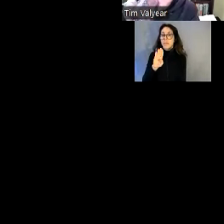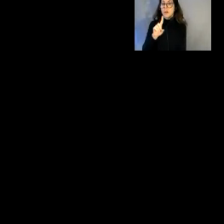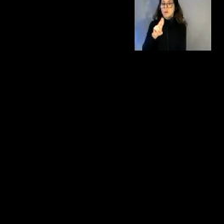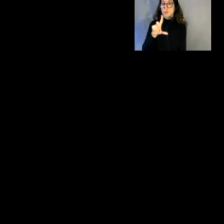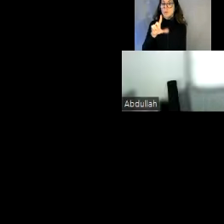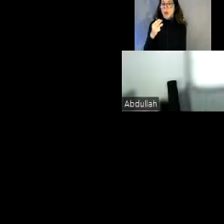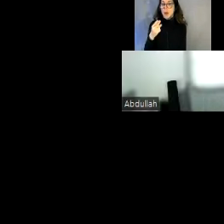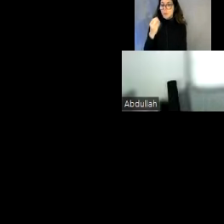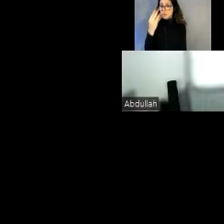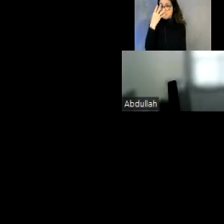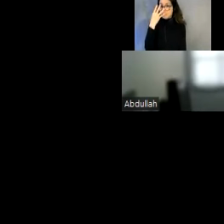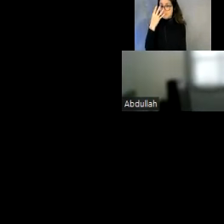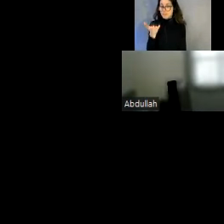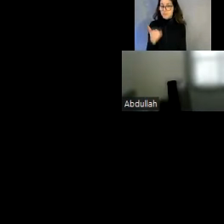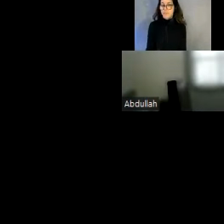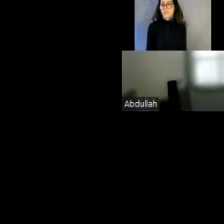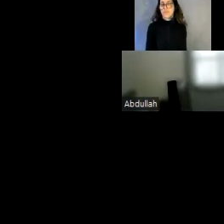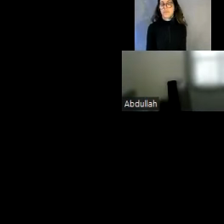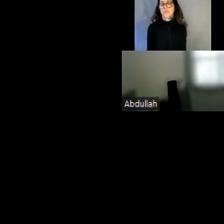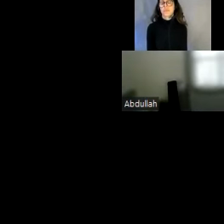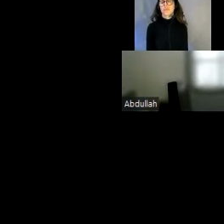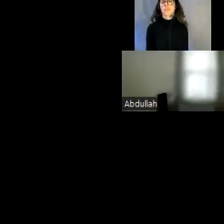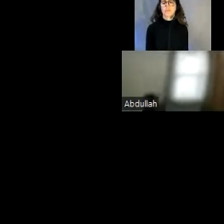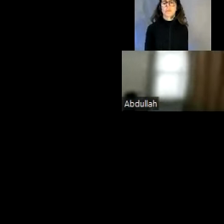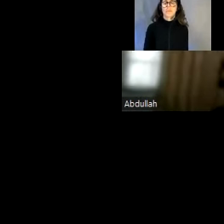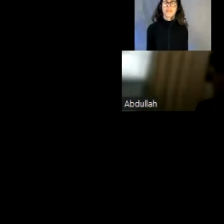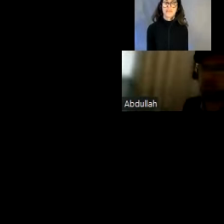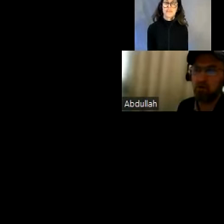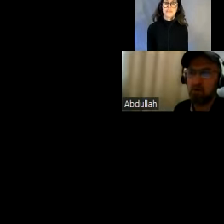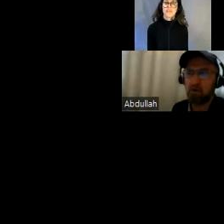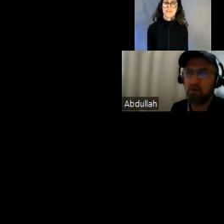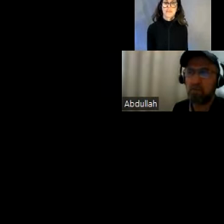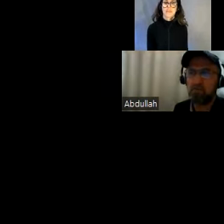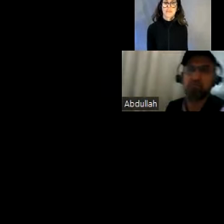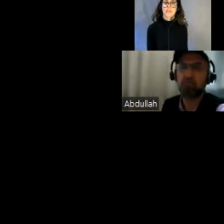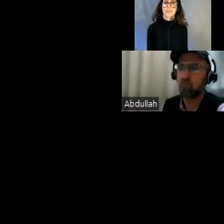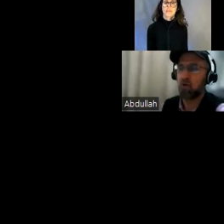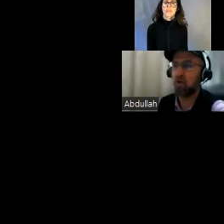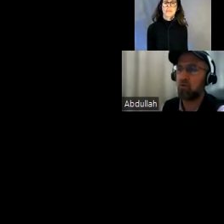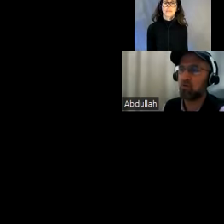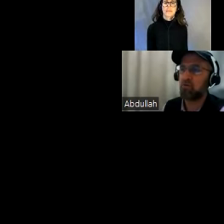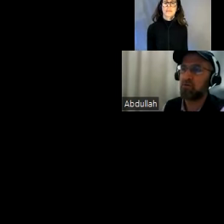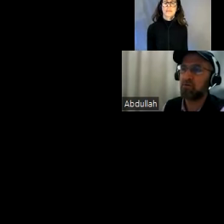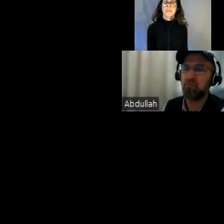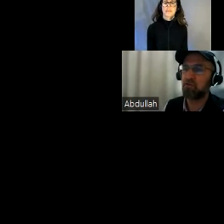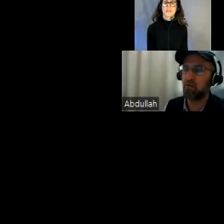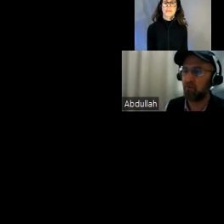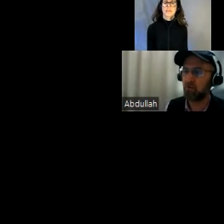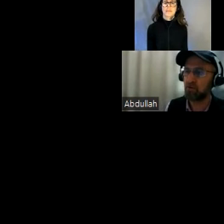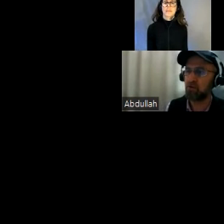days of COVID pay for staff who have COVID. I'm not sure if Abdullah, you want to turn on your camera to answer